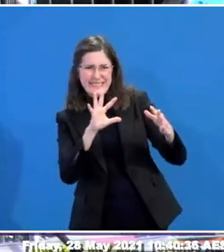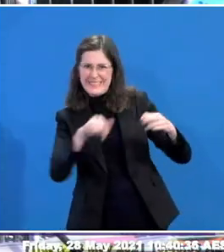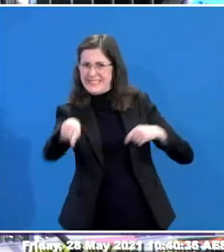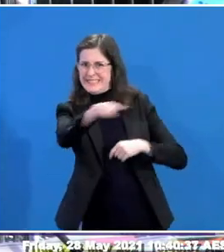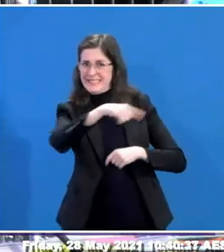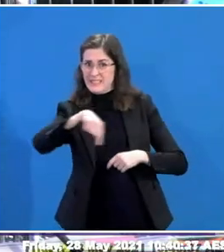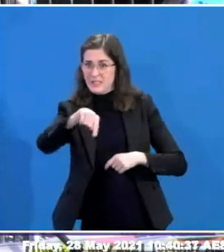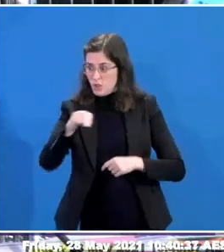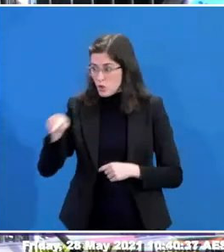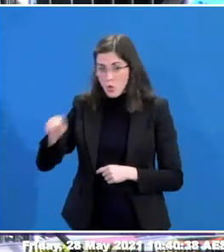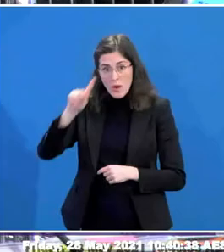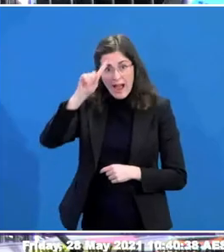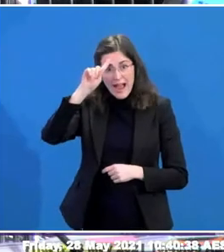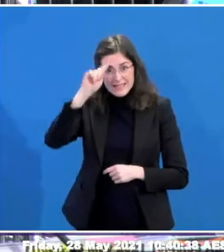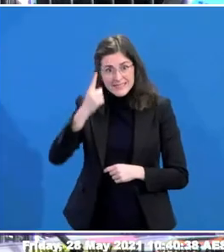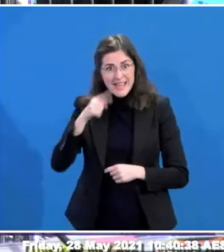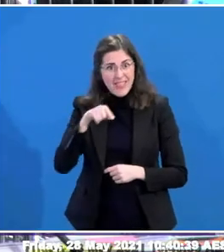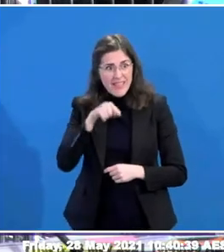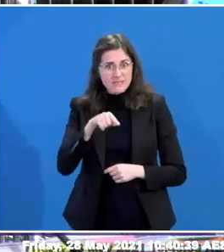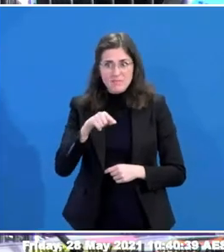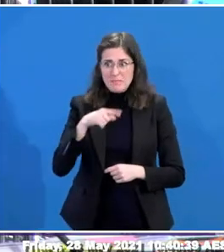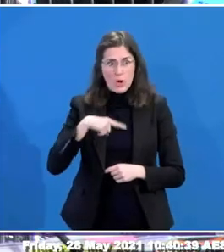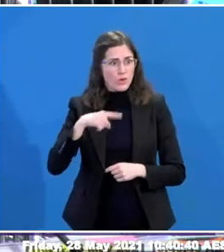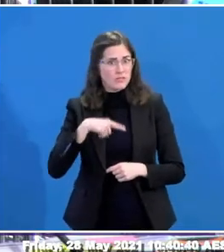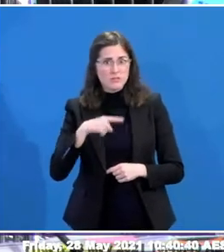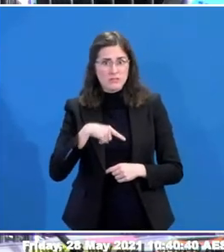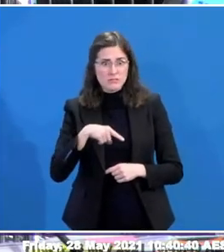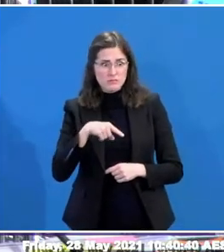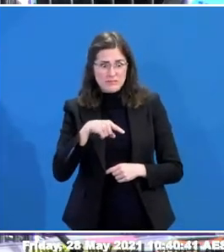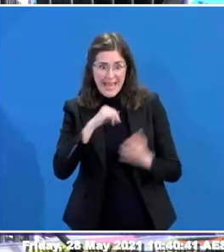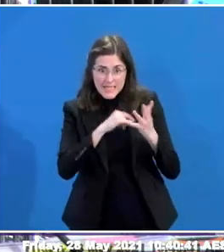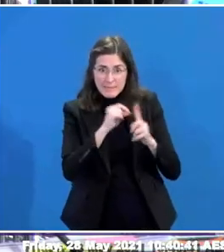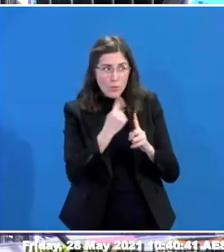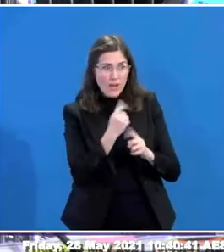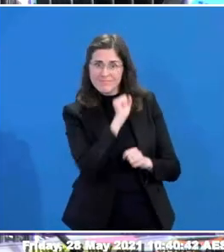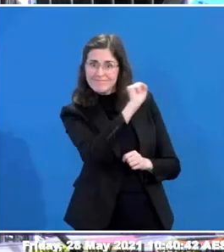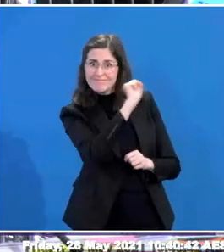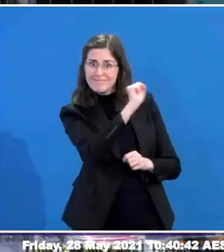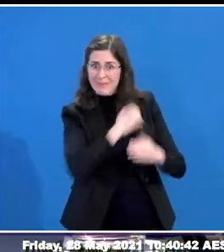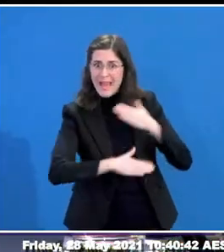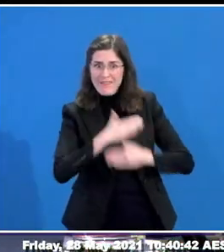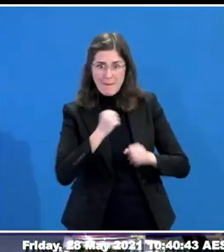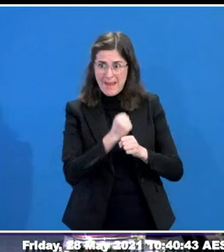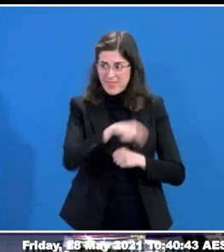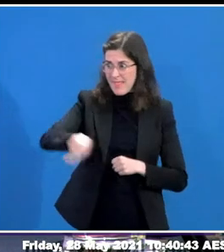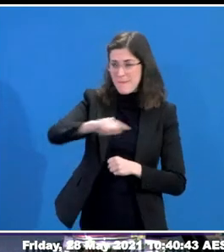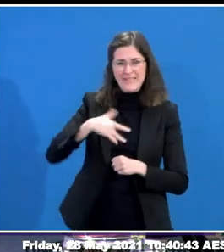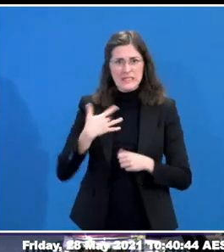you understood that to be about the way in which SP1 had conducted himself? That is correct.